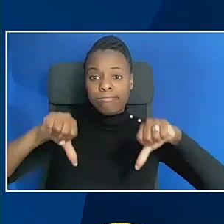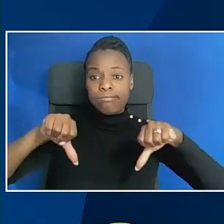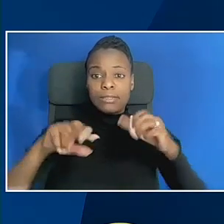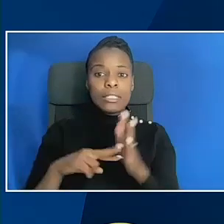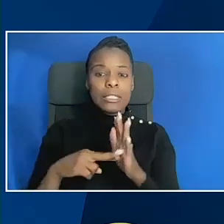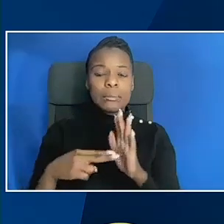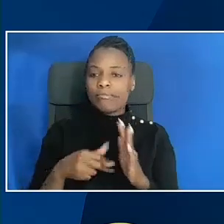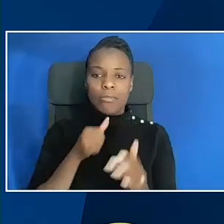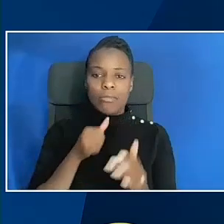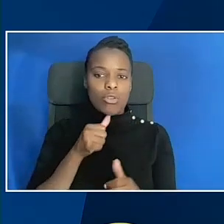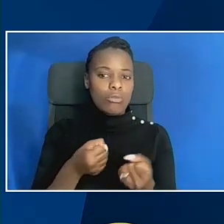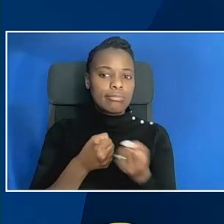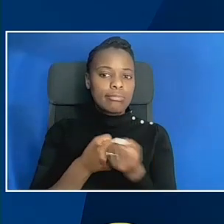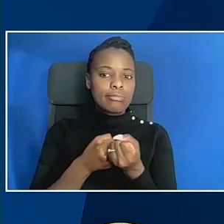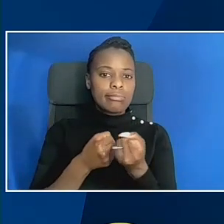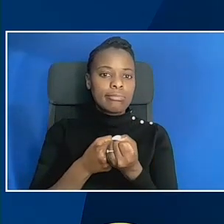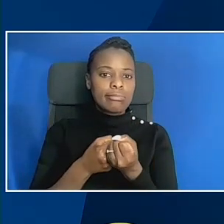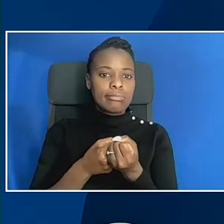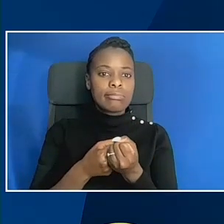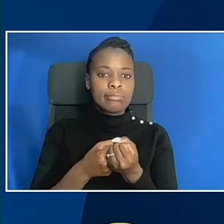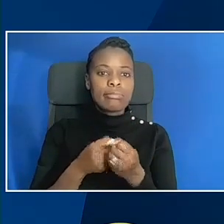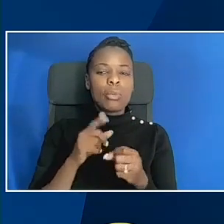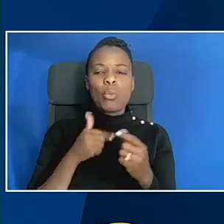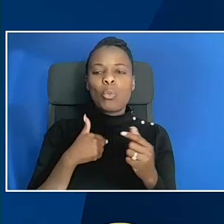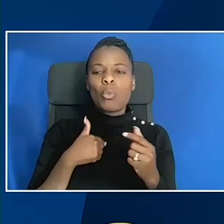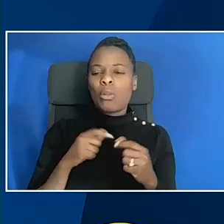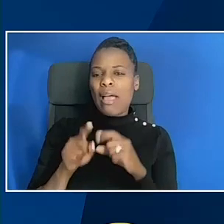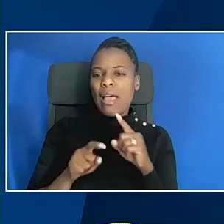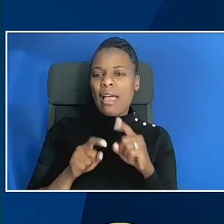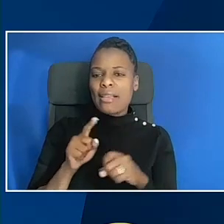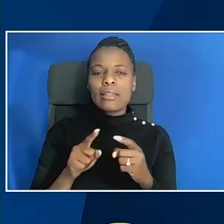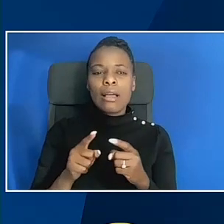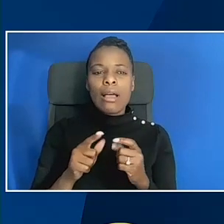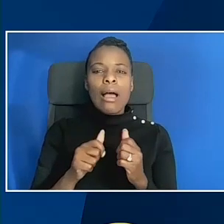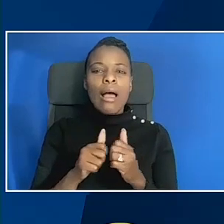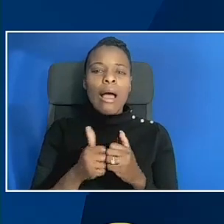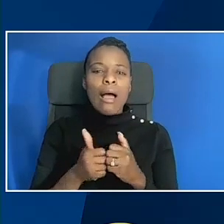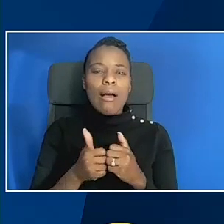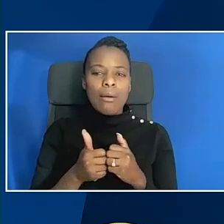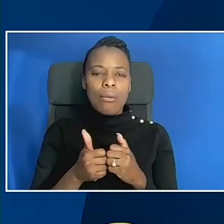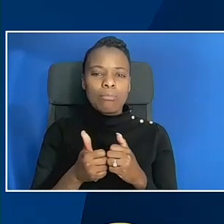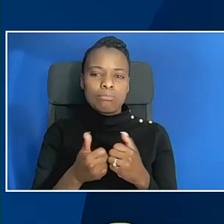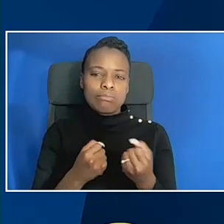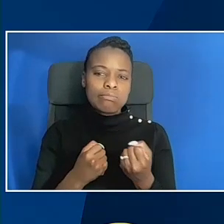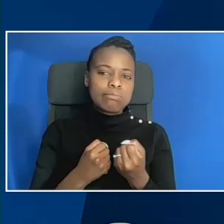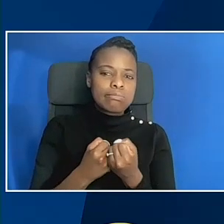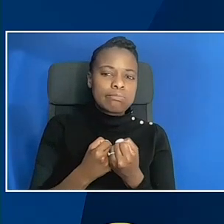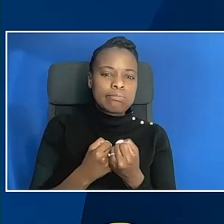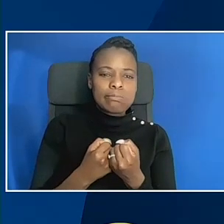we'll ask, you know, what would it take to get you to support that particular section